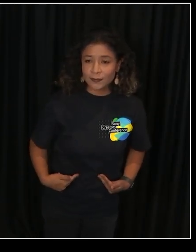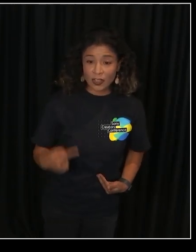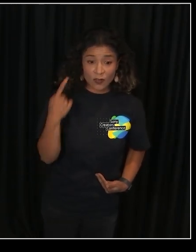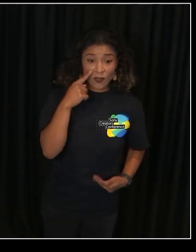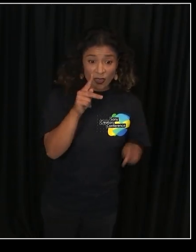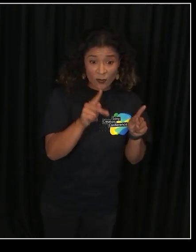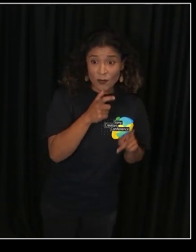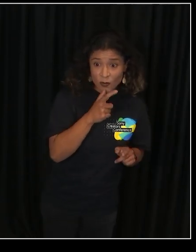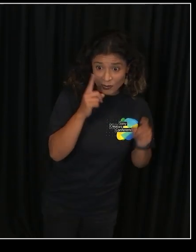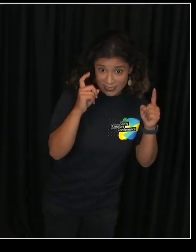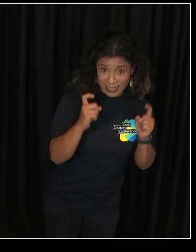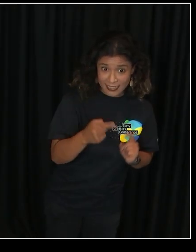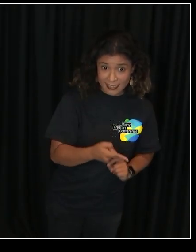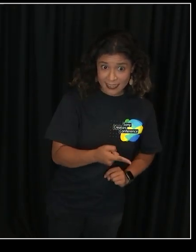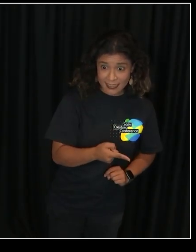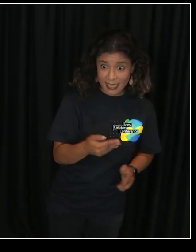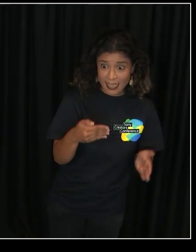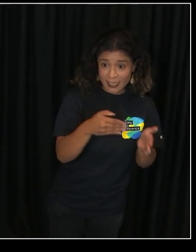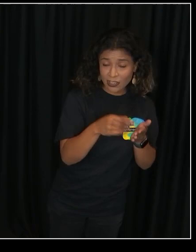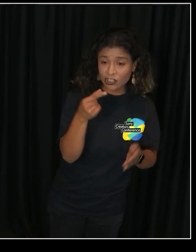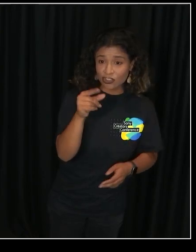against GT Sophy is Igor Fraga.